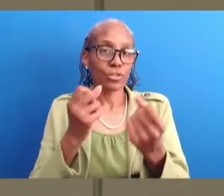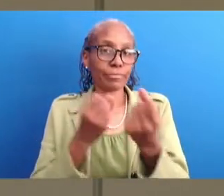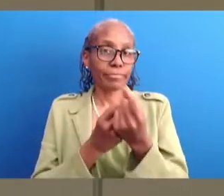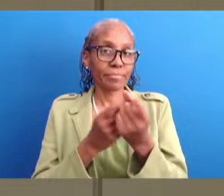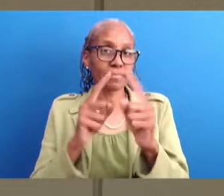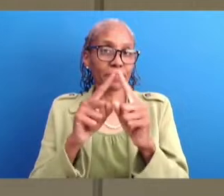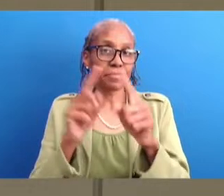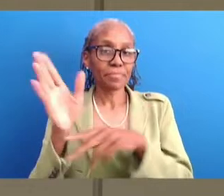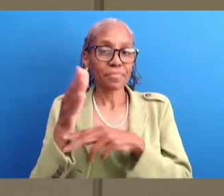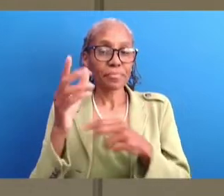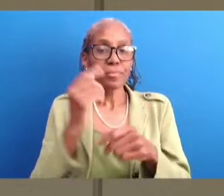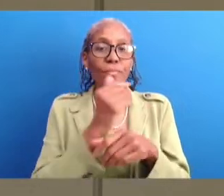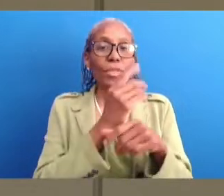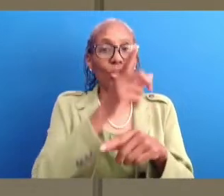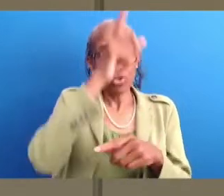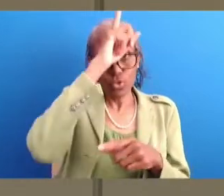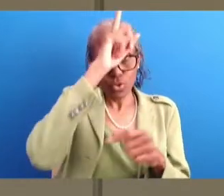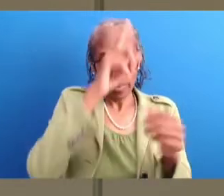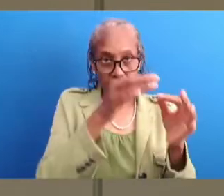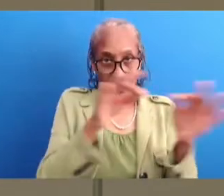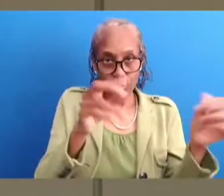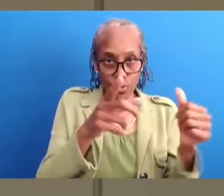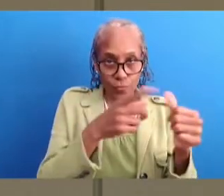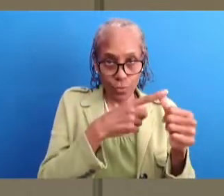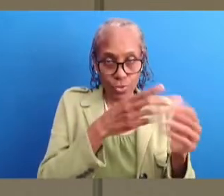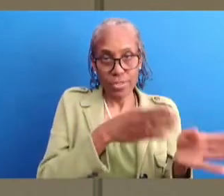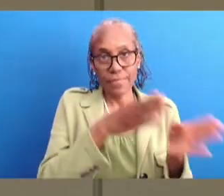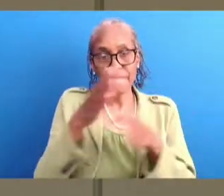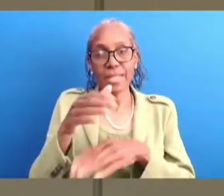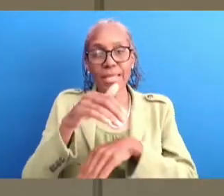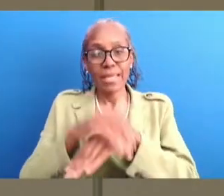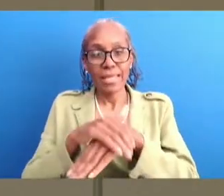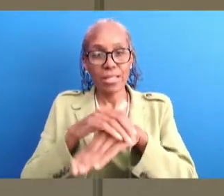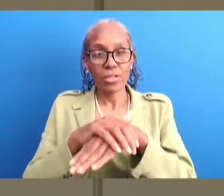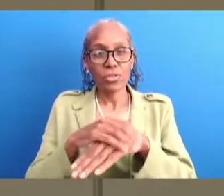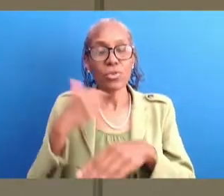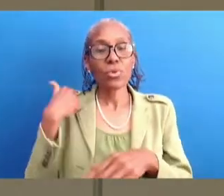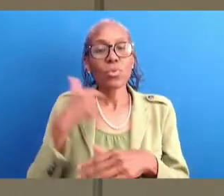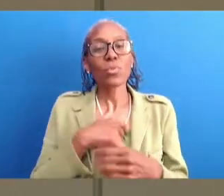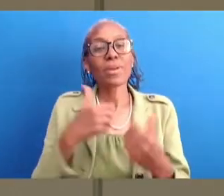LEADING US IN THE PLEDGE OF